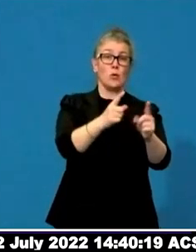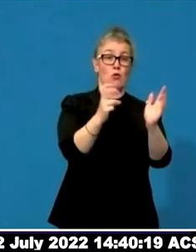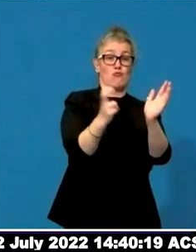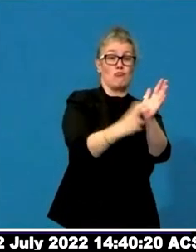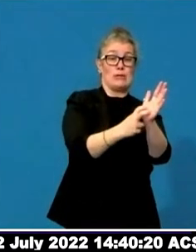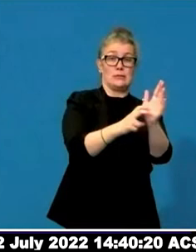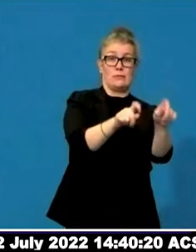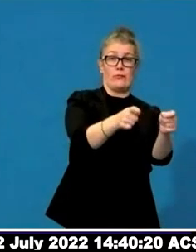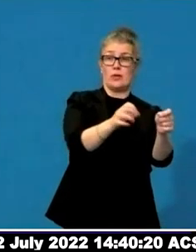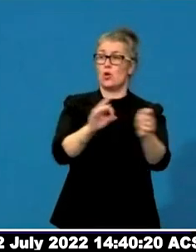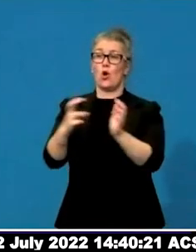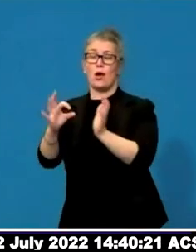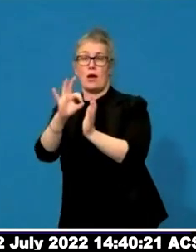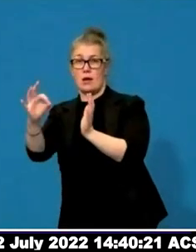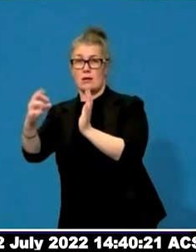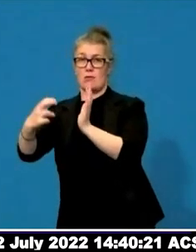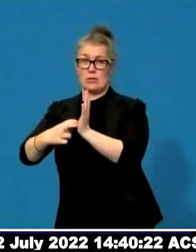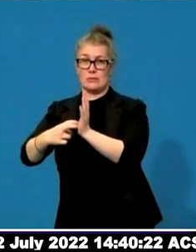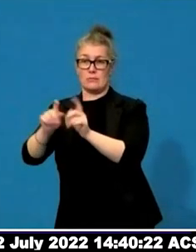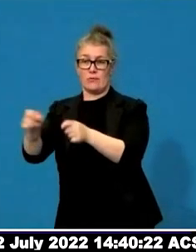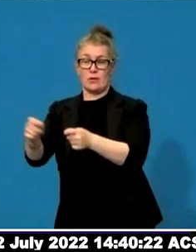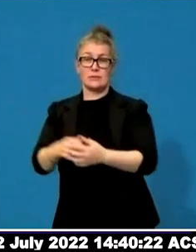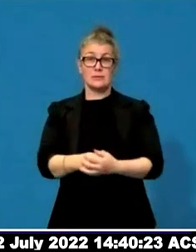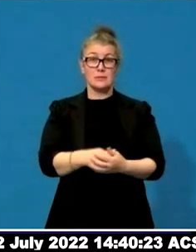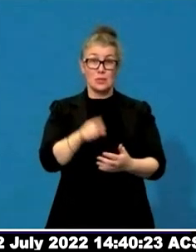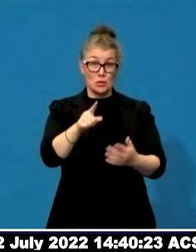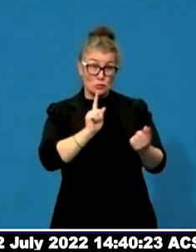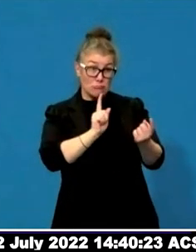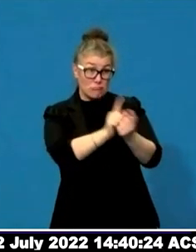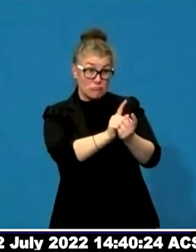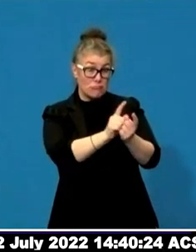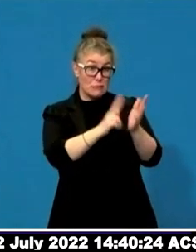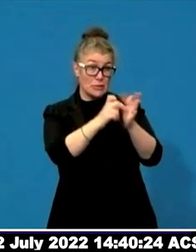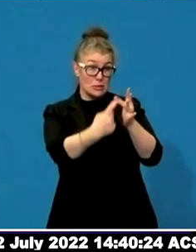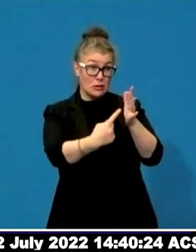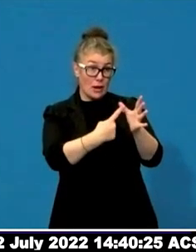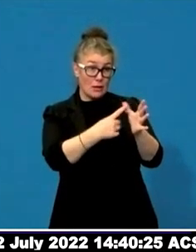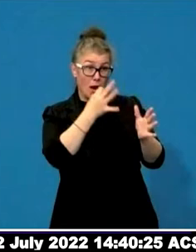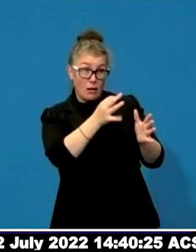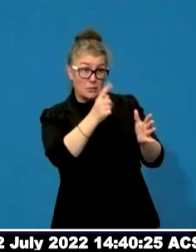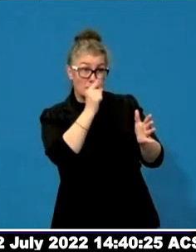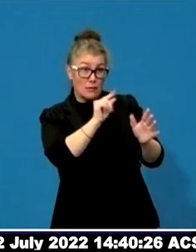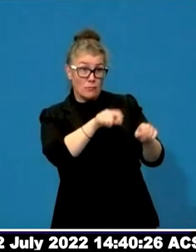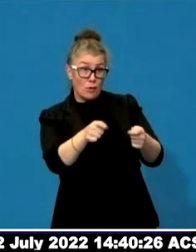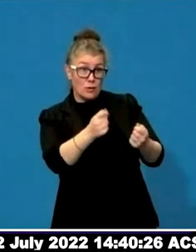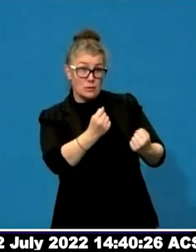Did you approach the NDIA to see if they could provide advice or assistance in setting up? No.